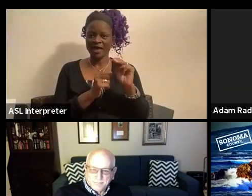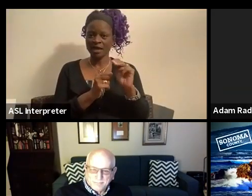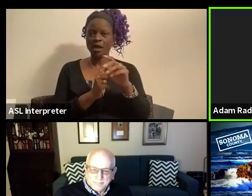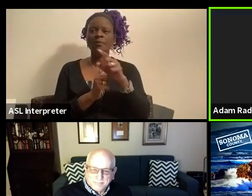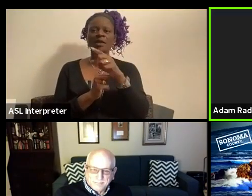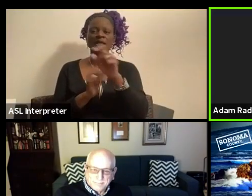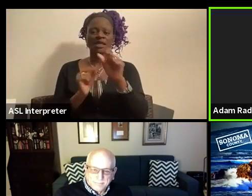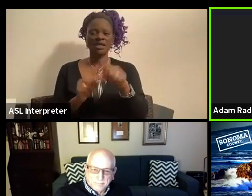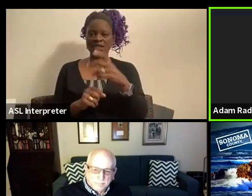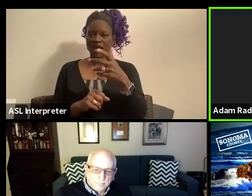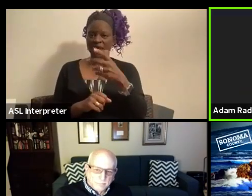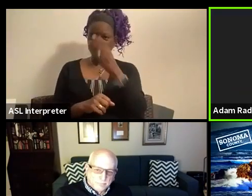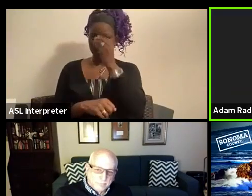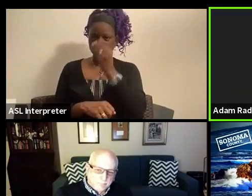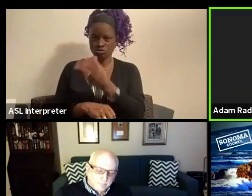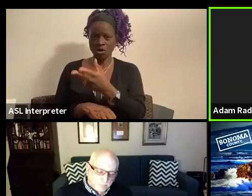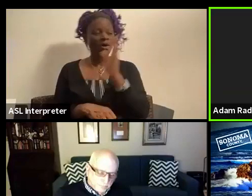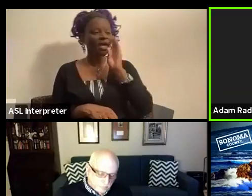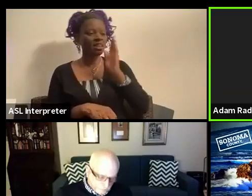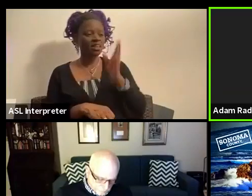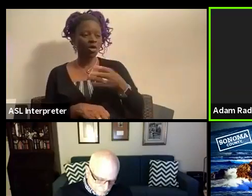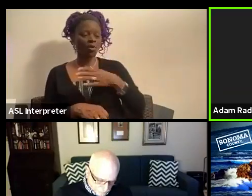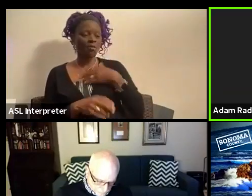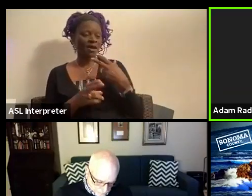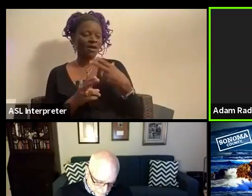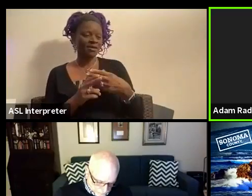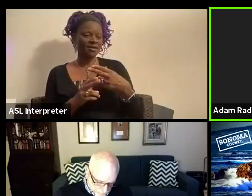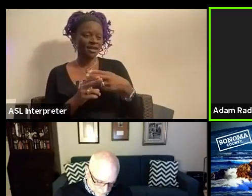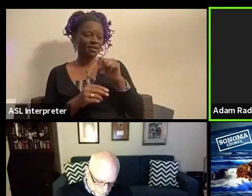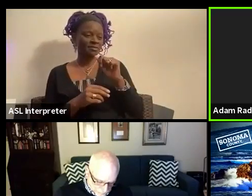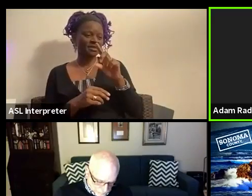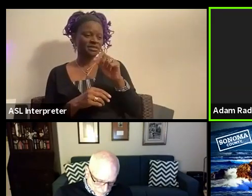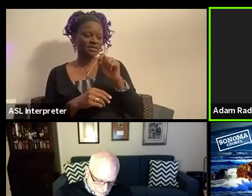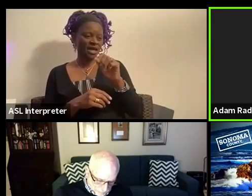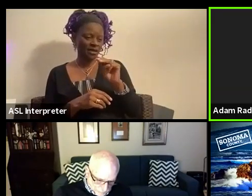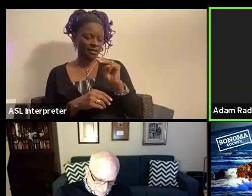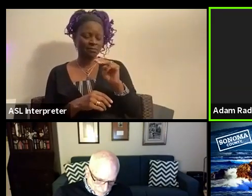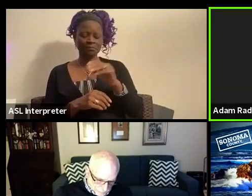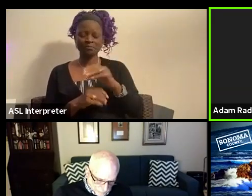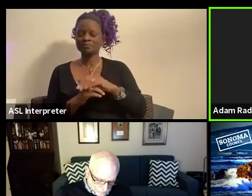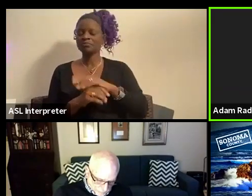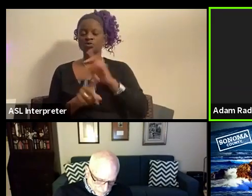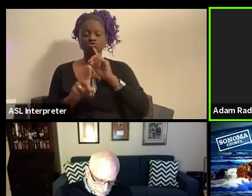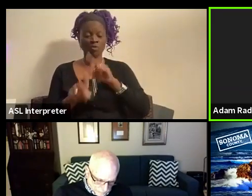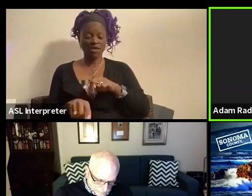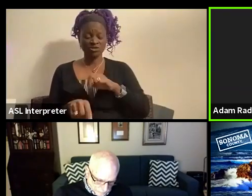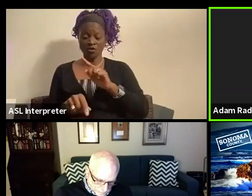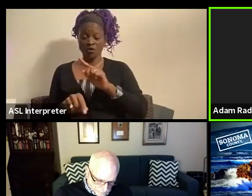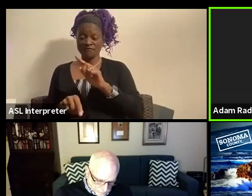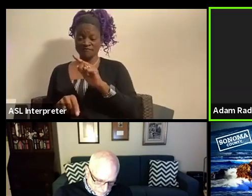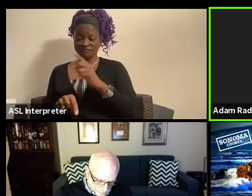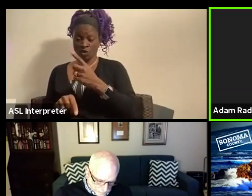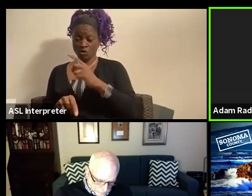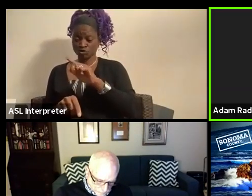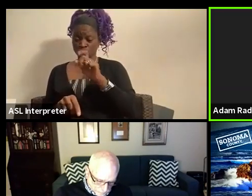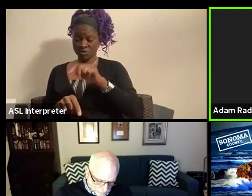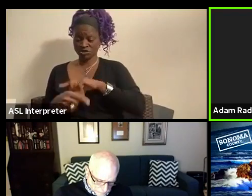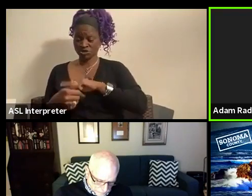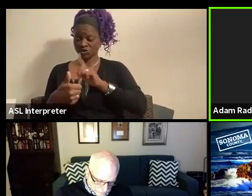Hi, Adam Rapke, Deputy County Council, to answer your first question, Supervisor Hopkins,